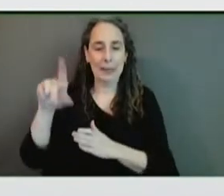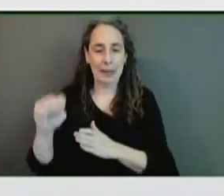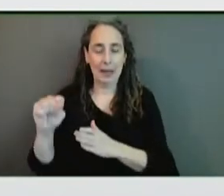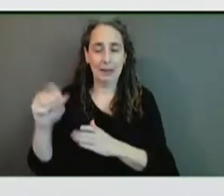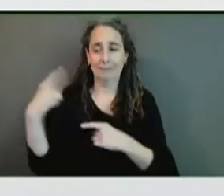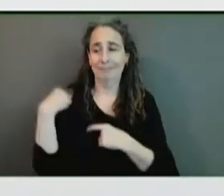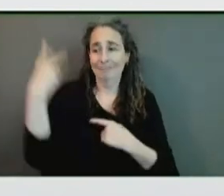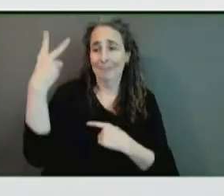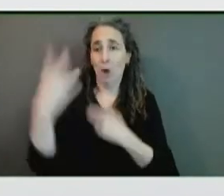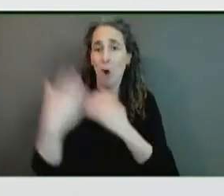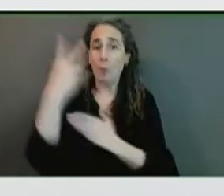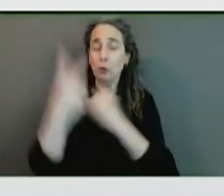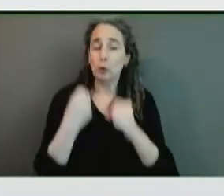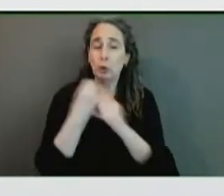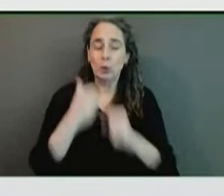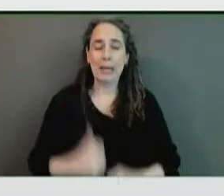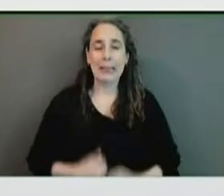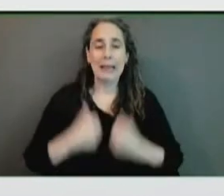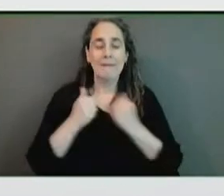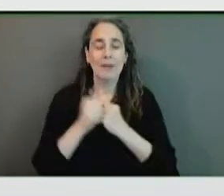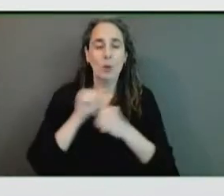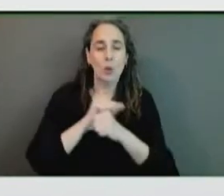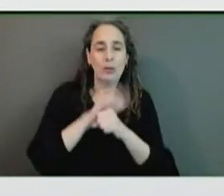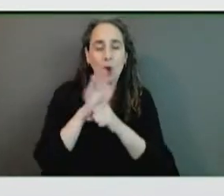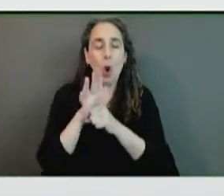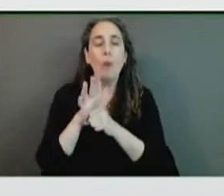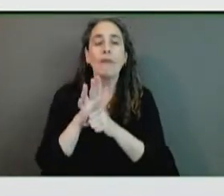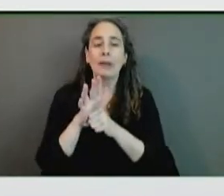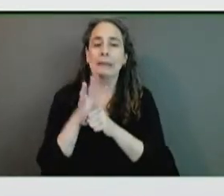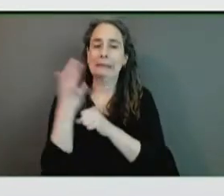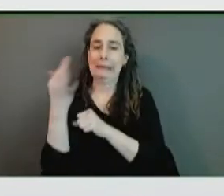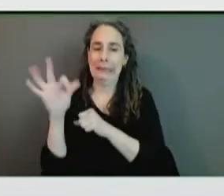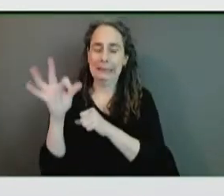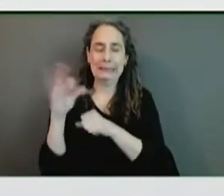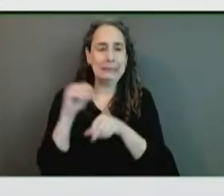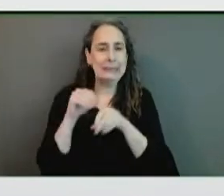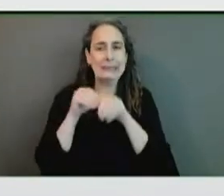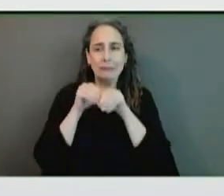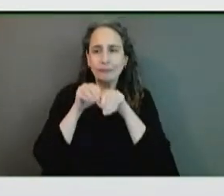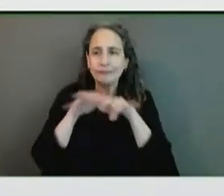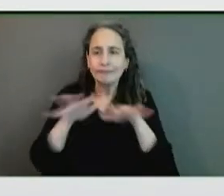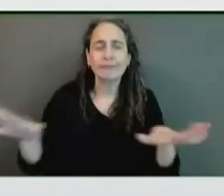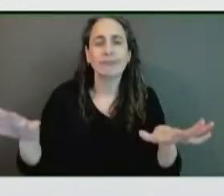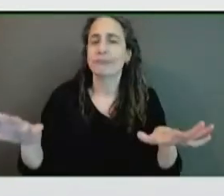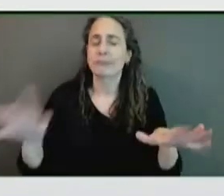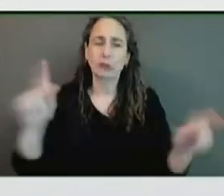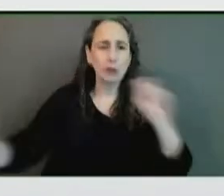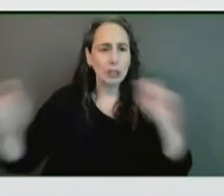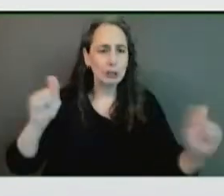schools. We're nearly two years in the living with Covid 19, and